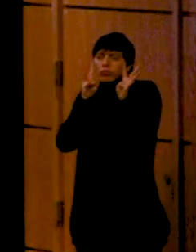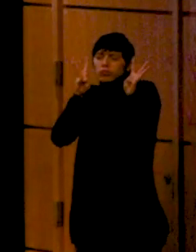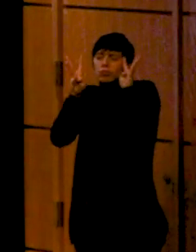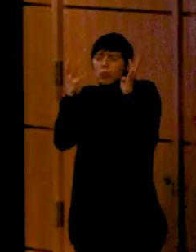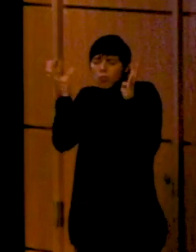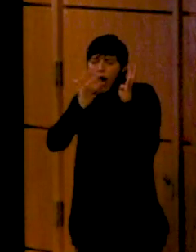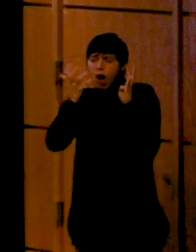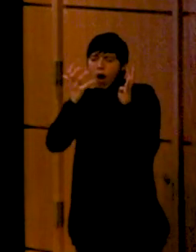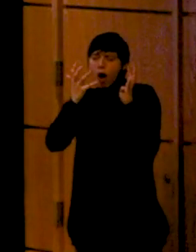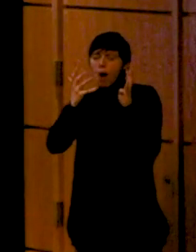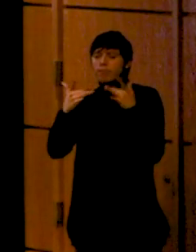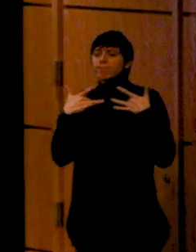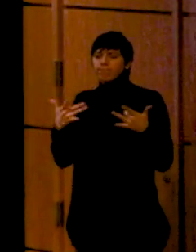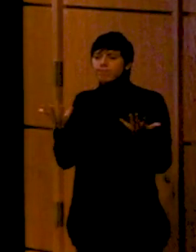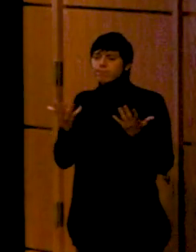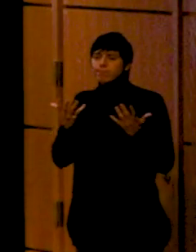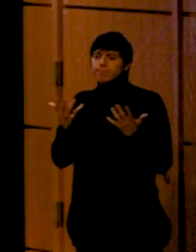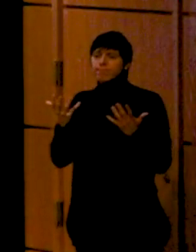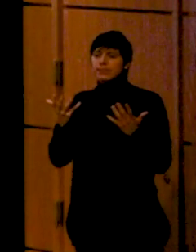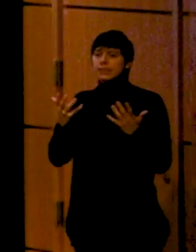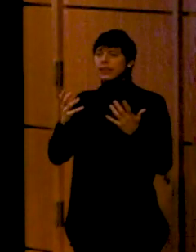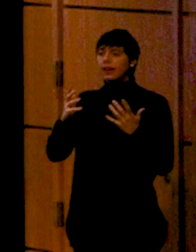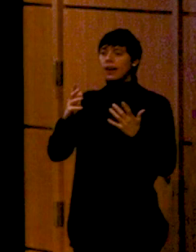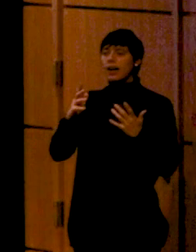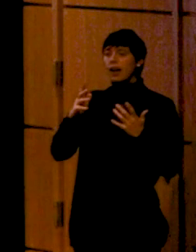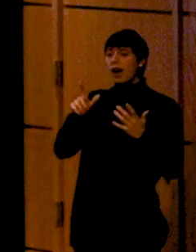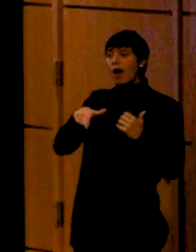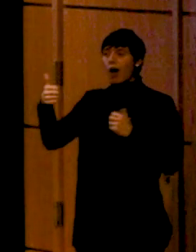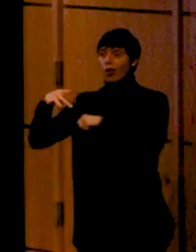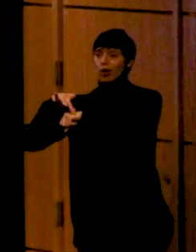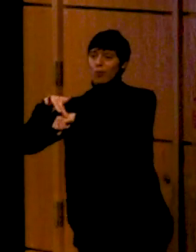at describing very different forms of life on other worlds.